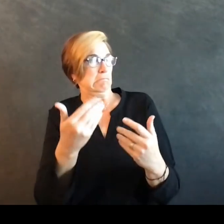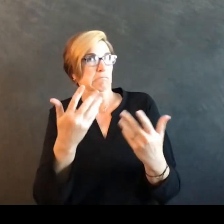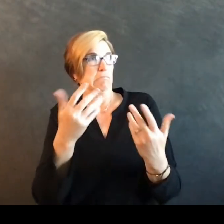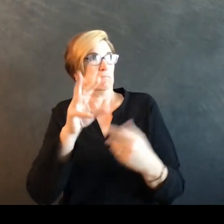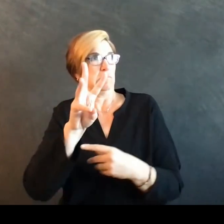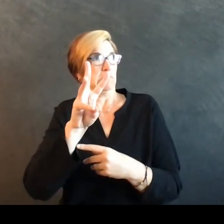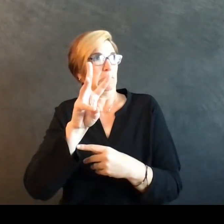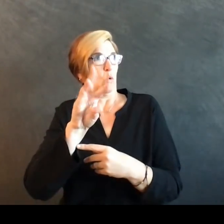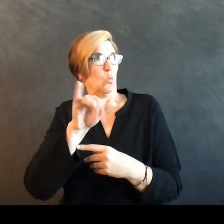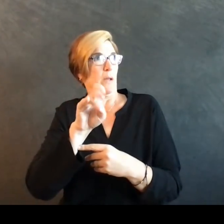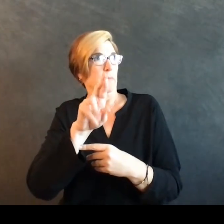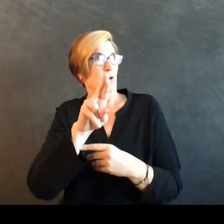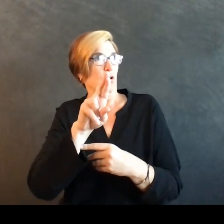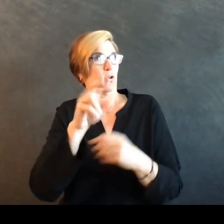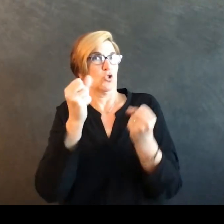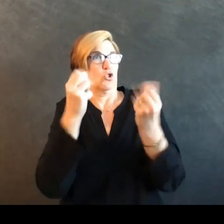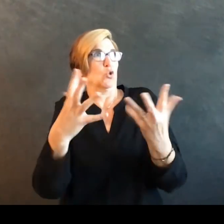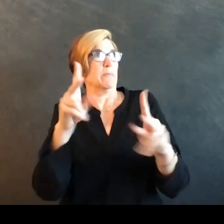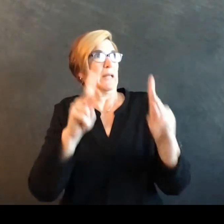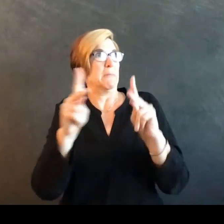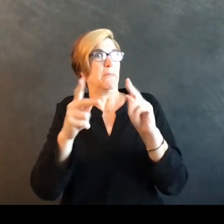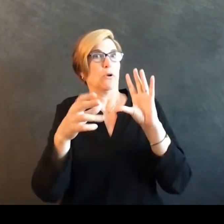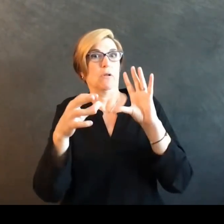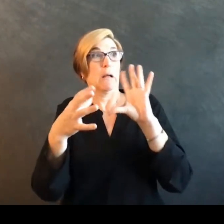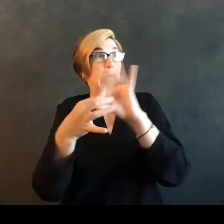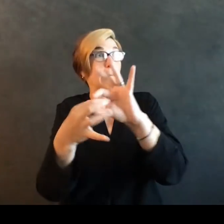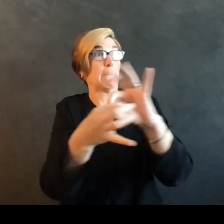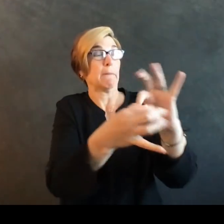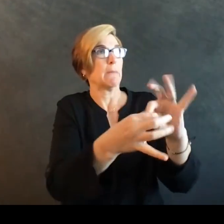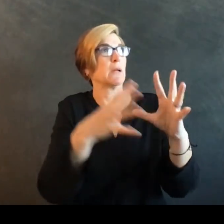them so how you guys going to be ready you know tomorrow to get these loans out